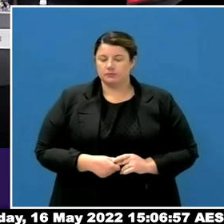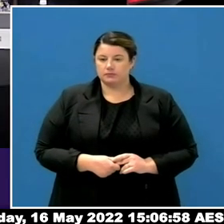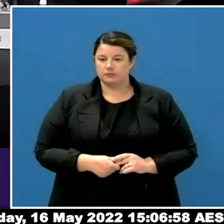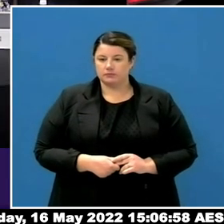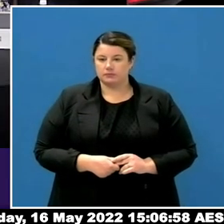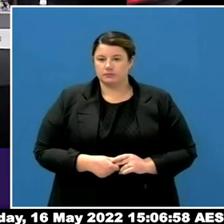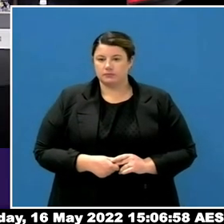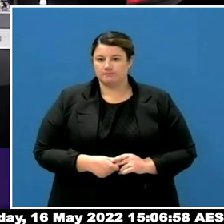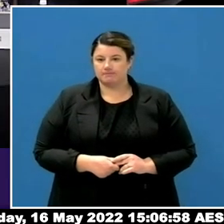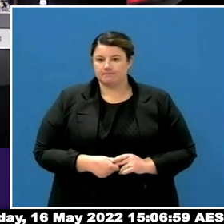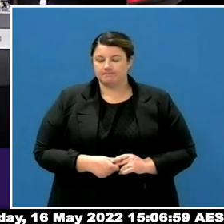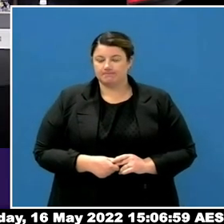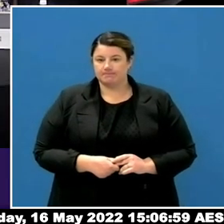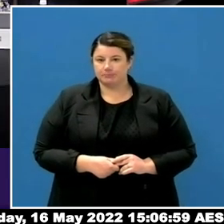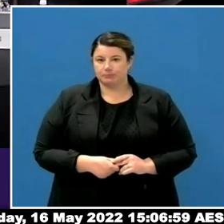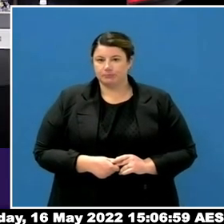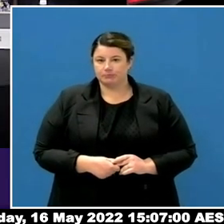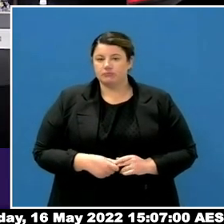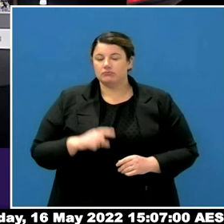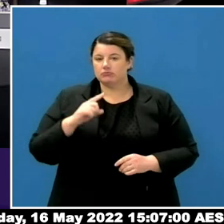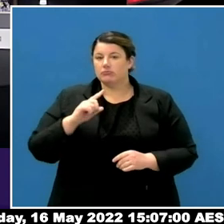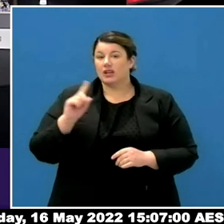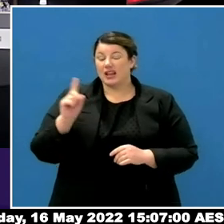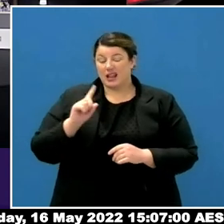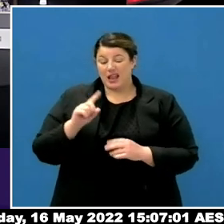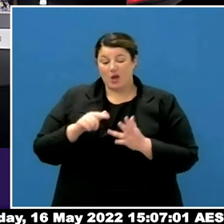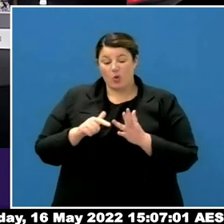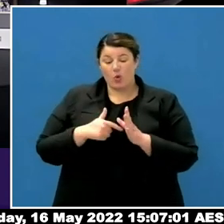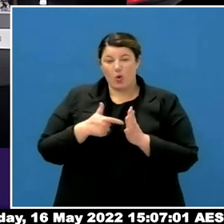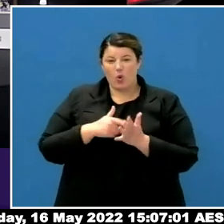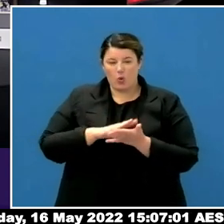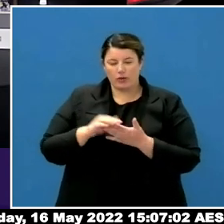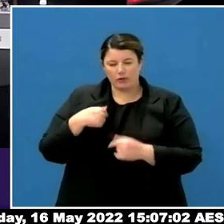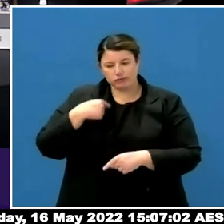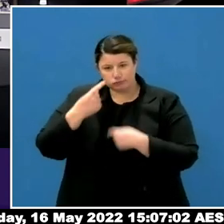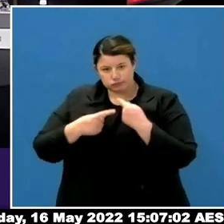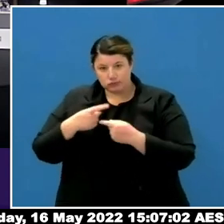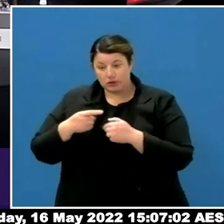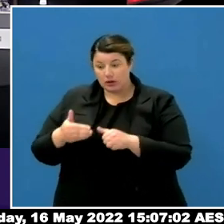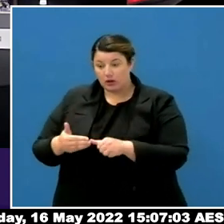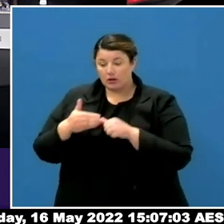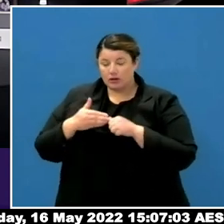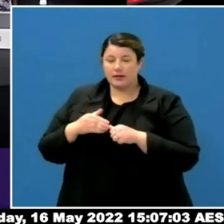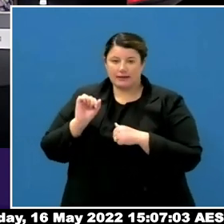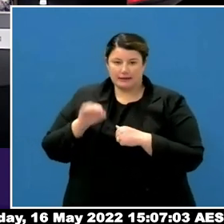instructions of my Associate who will administer the oath to each of you.